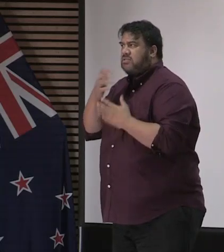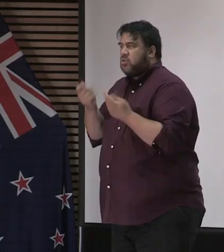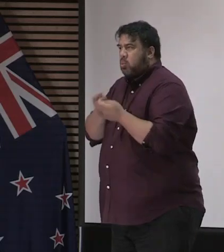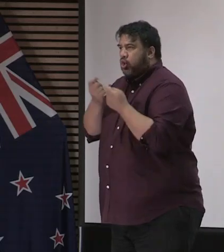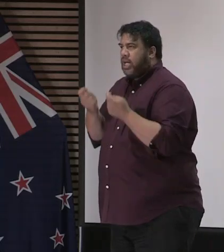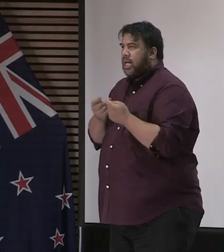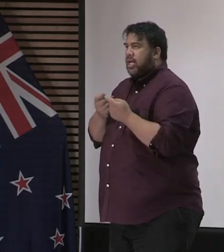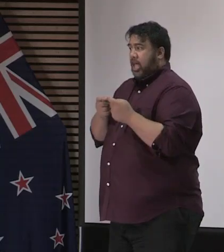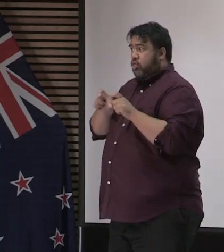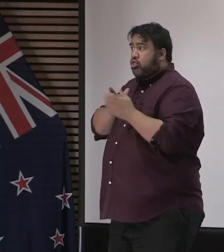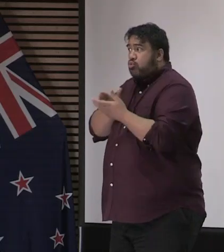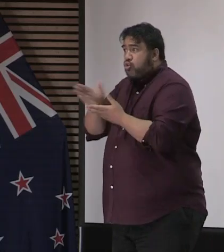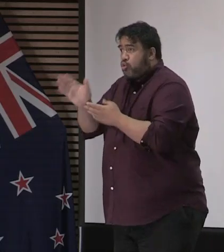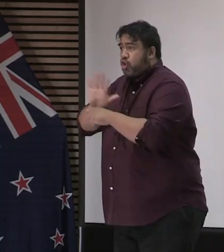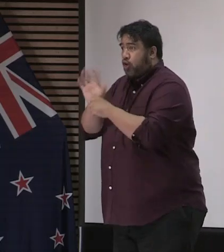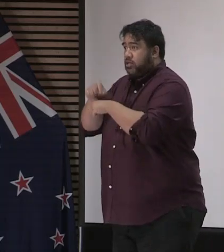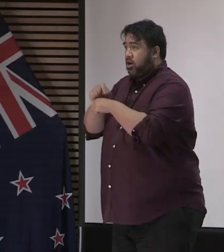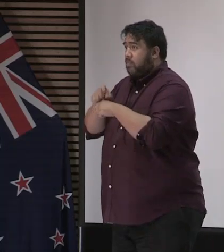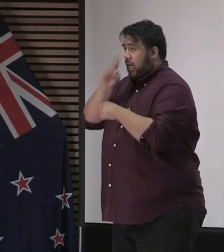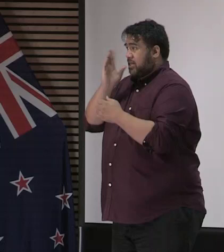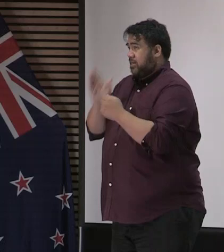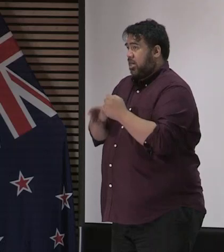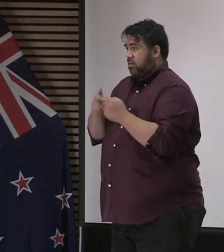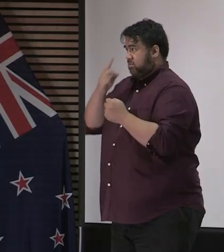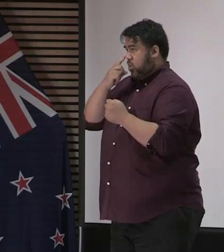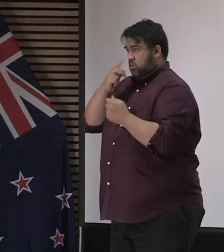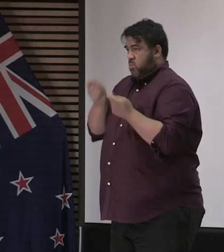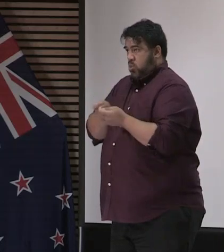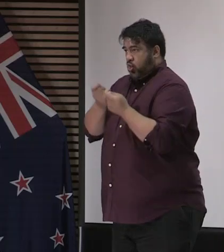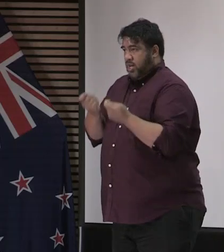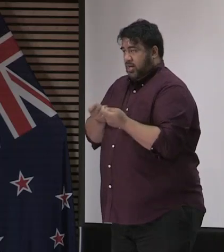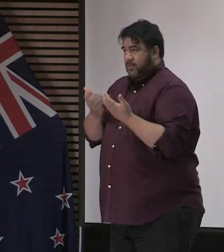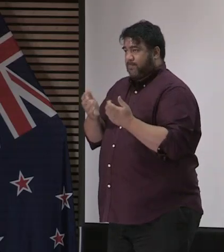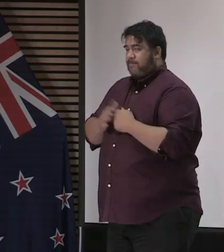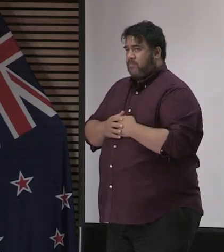for some time. So if people have those symptoms, early testing is